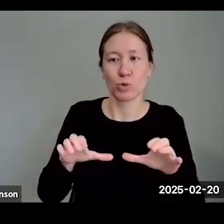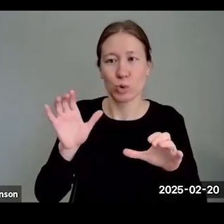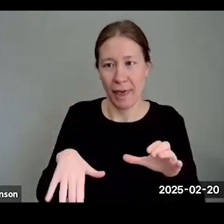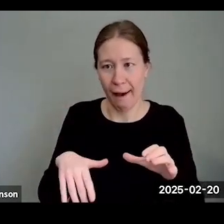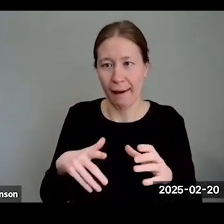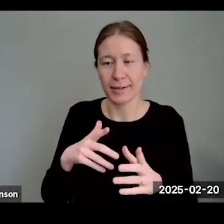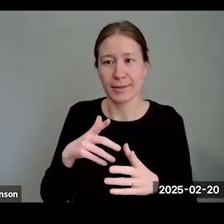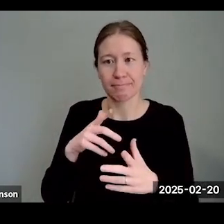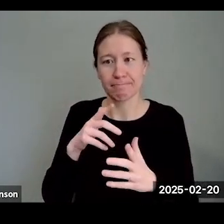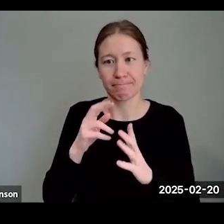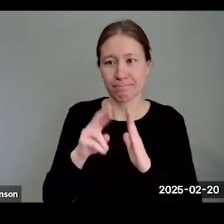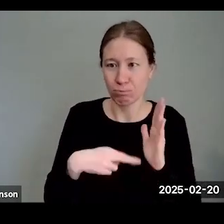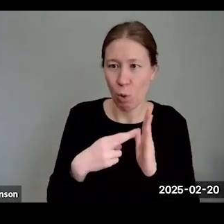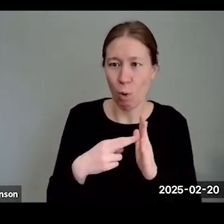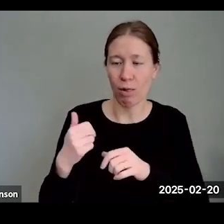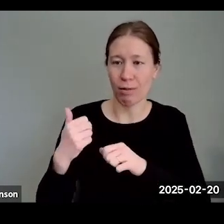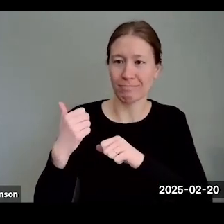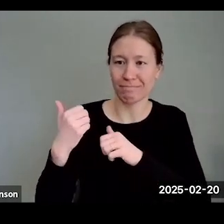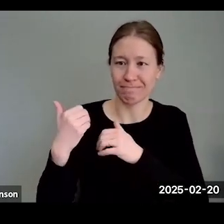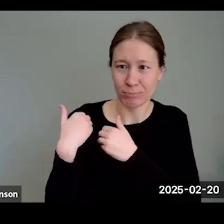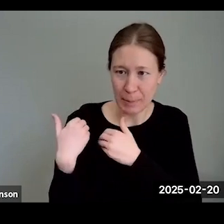with or without a reasonable accommodation.